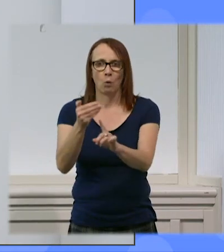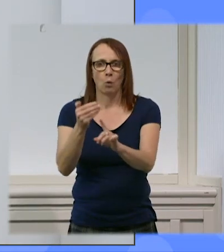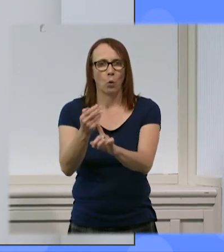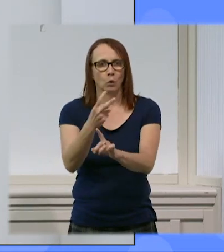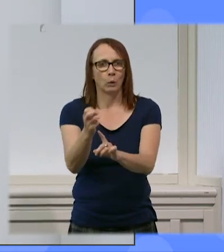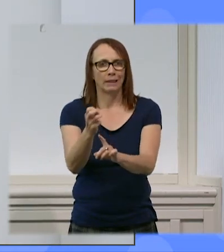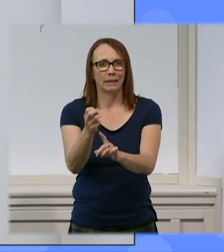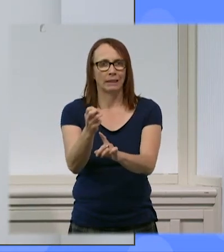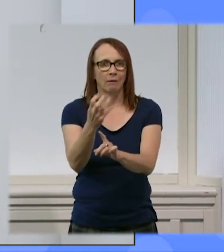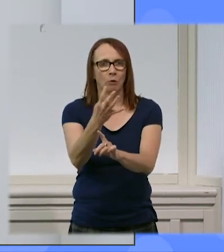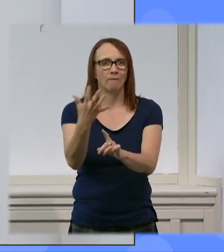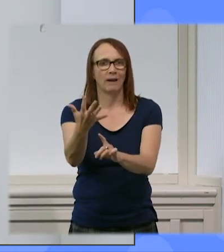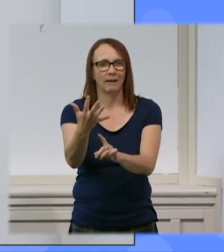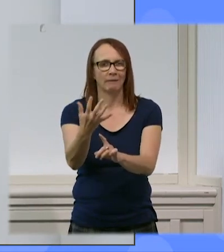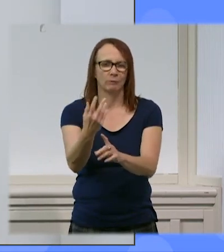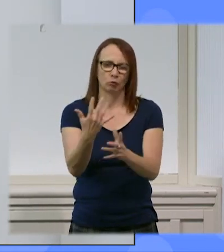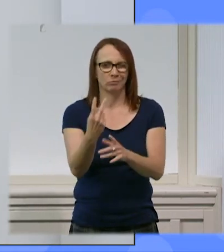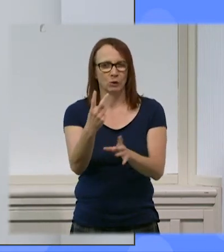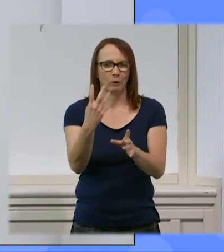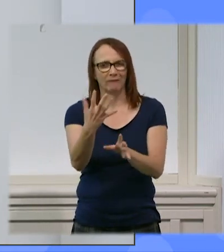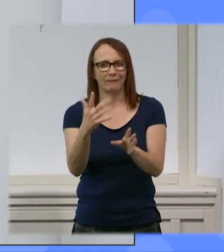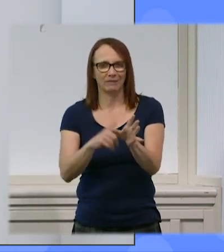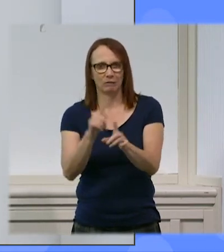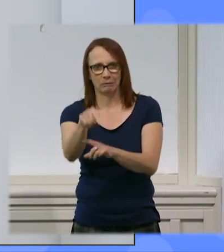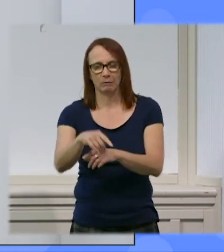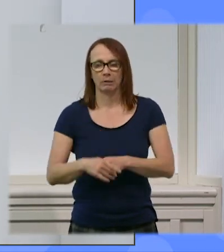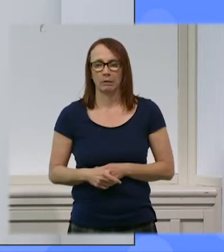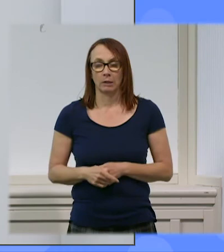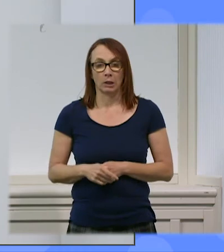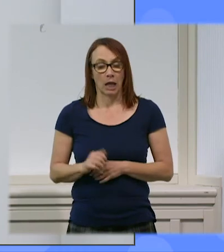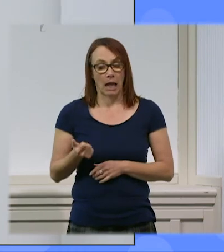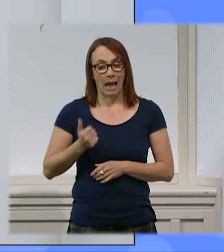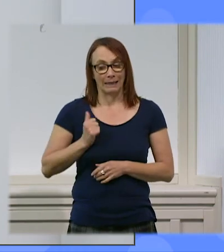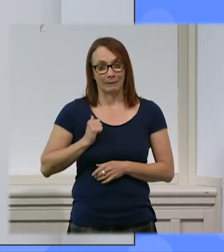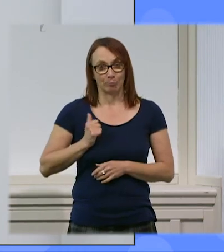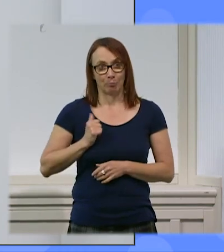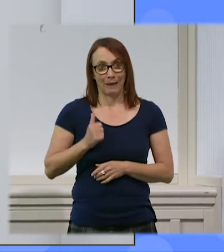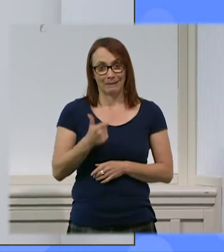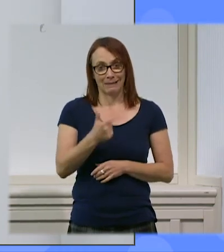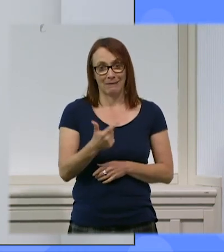and an expectation that will be 3/4 of the way there so 75% emission reductions